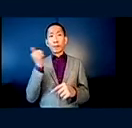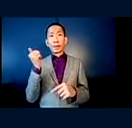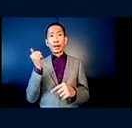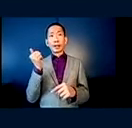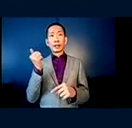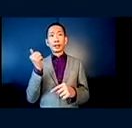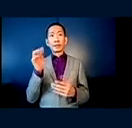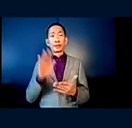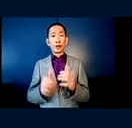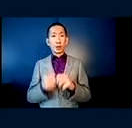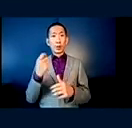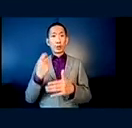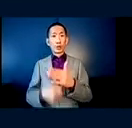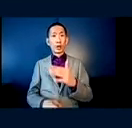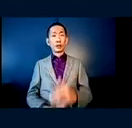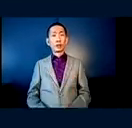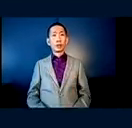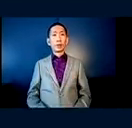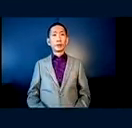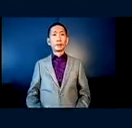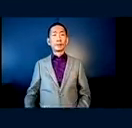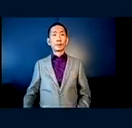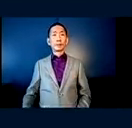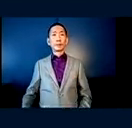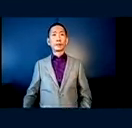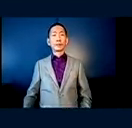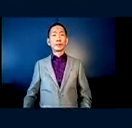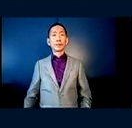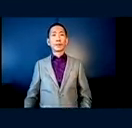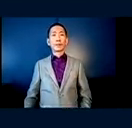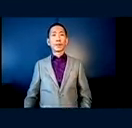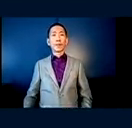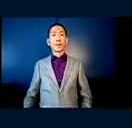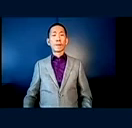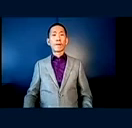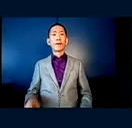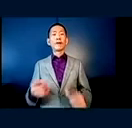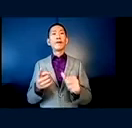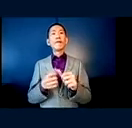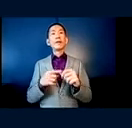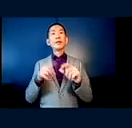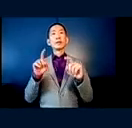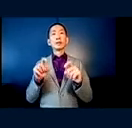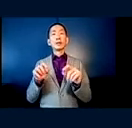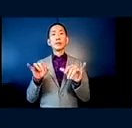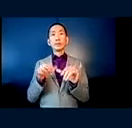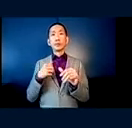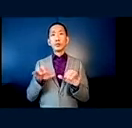THAT WORKS EVEN BETTER AND FOR LOWER COST.